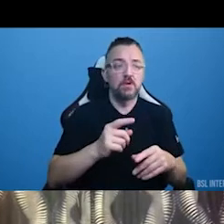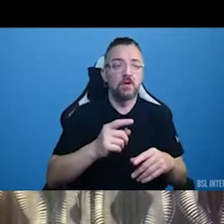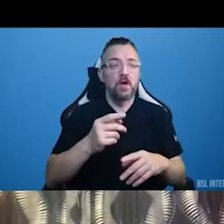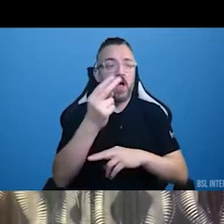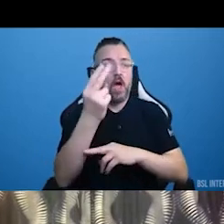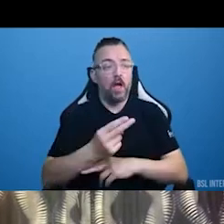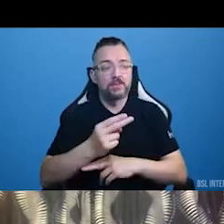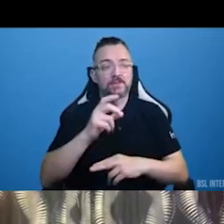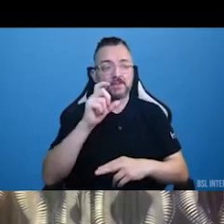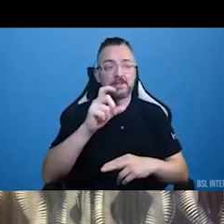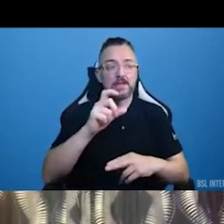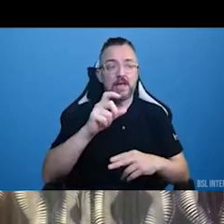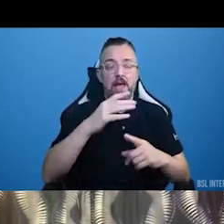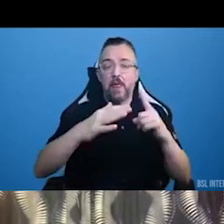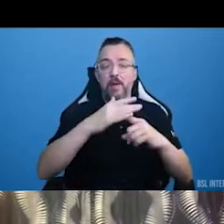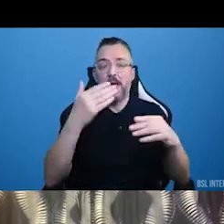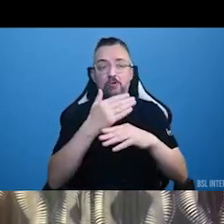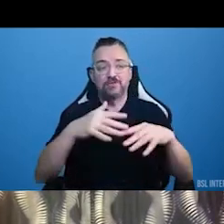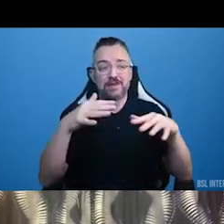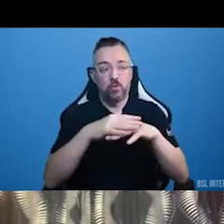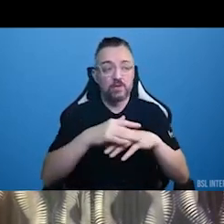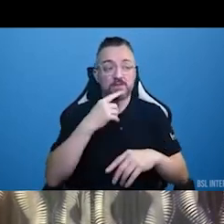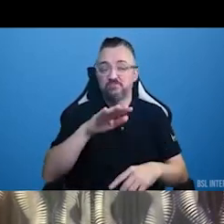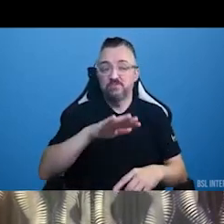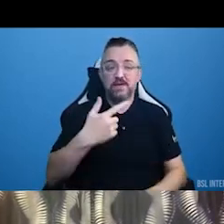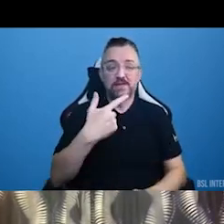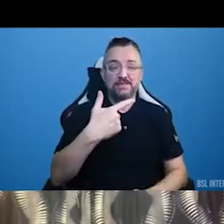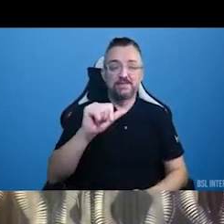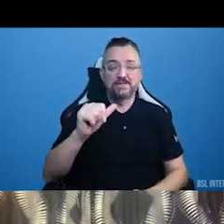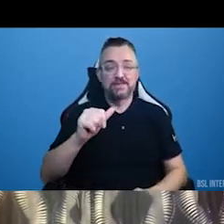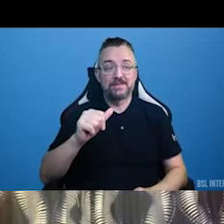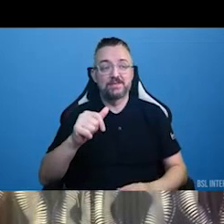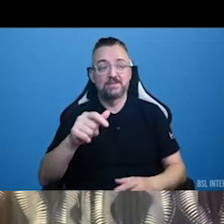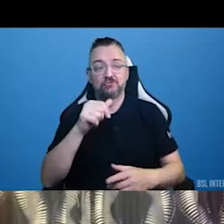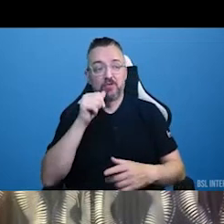found that 76.9% of students did not feel their education was preparing them for their future.